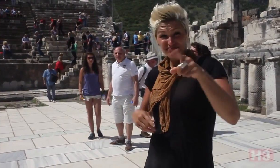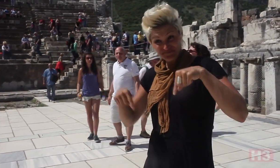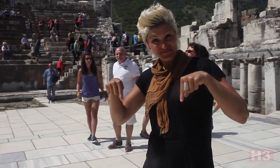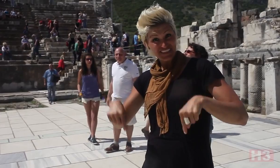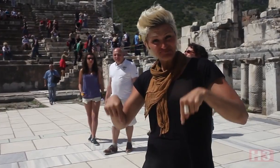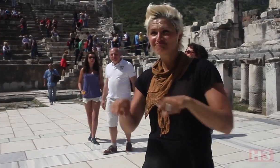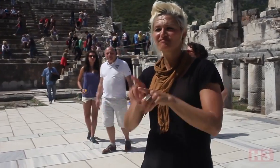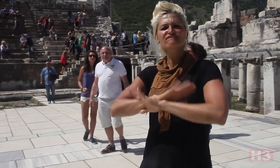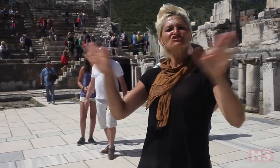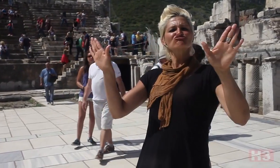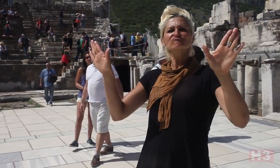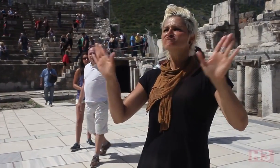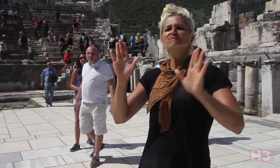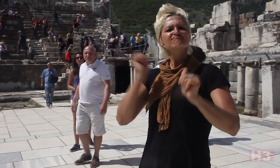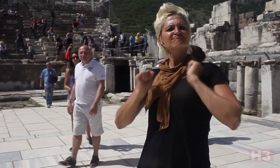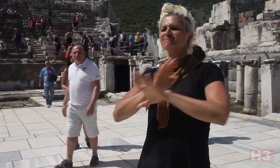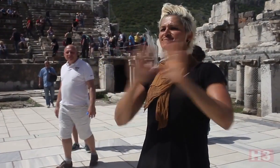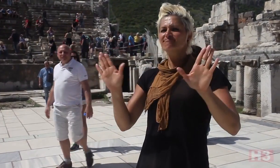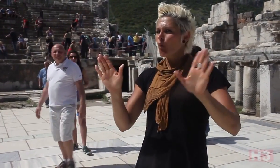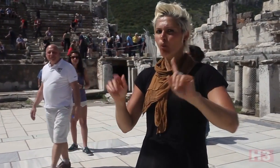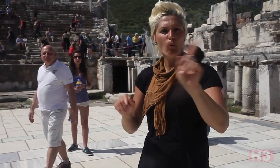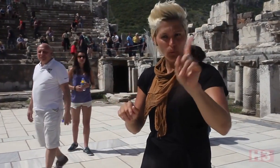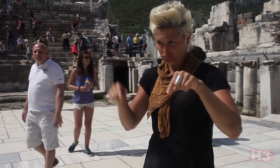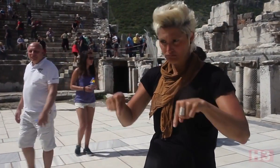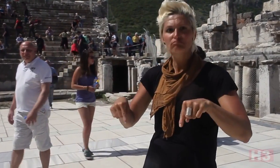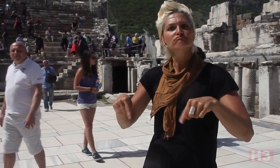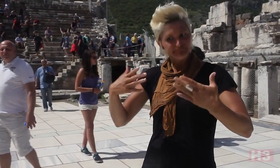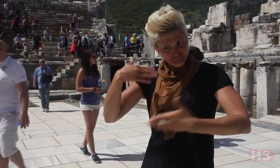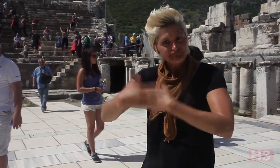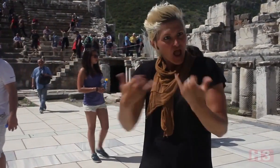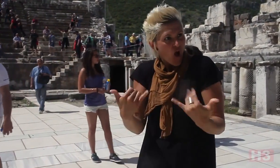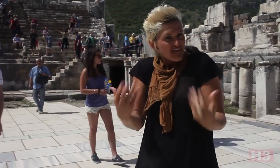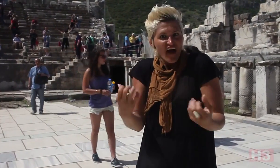This place is not closed for performance.